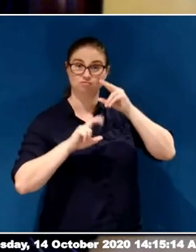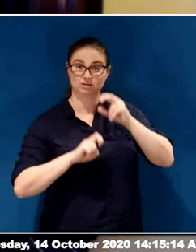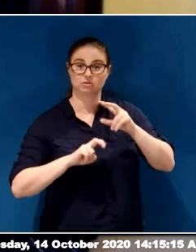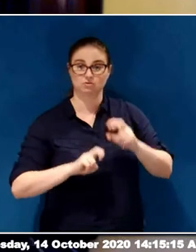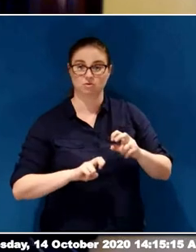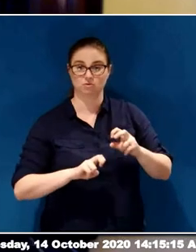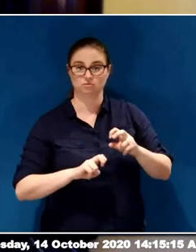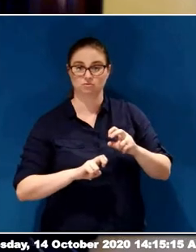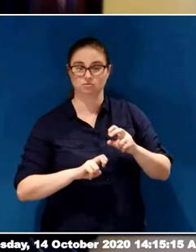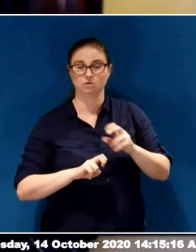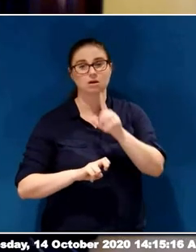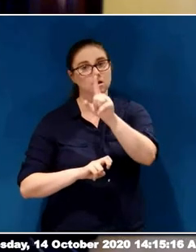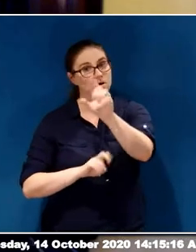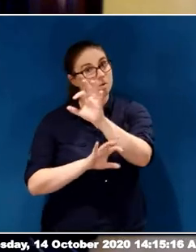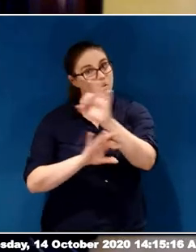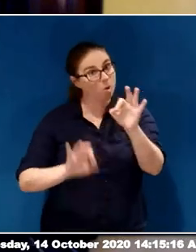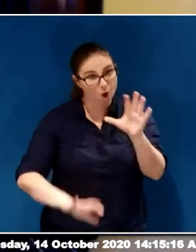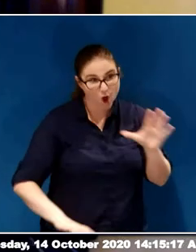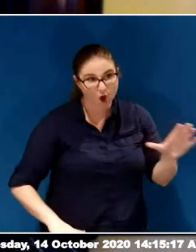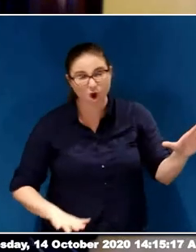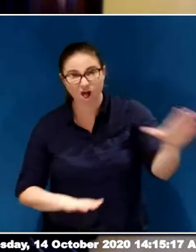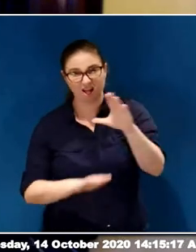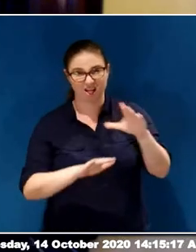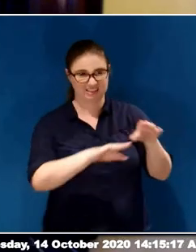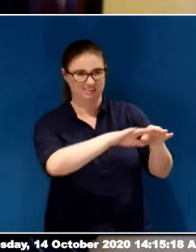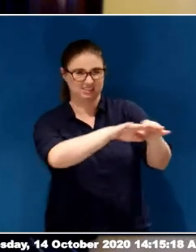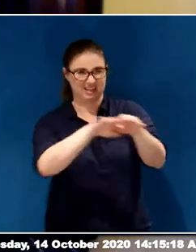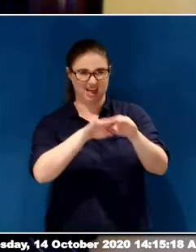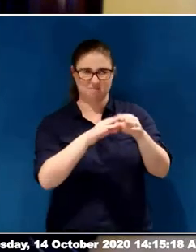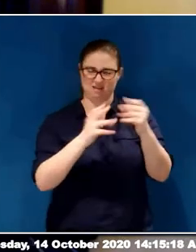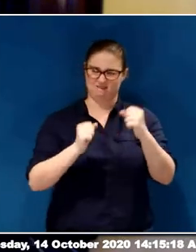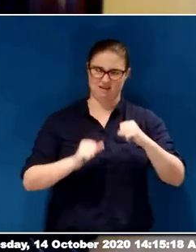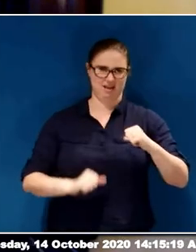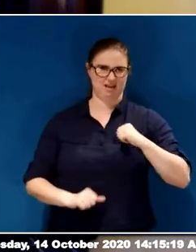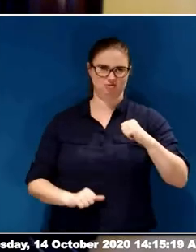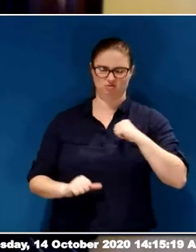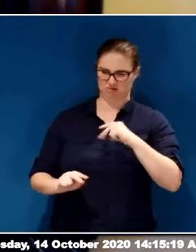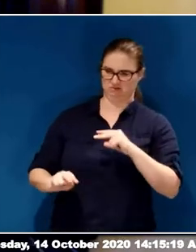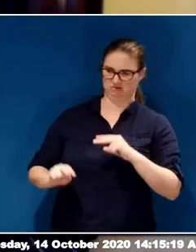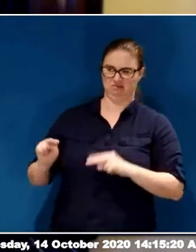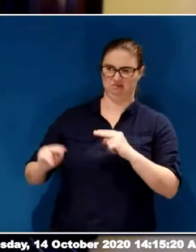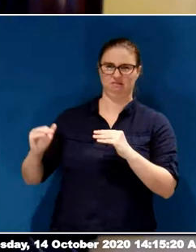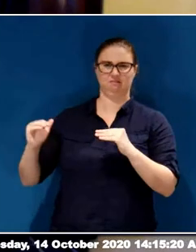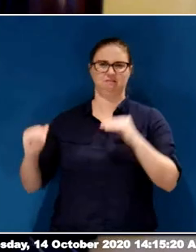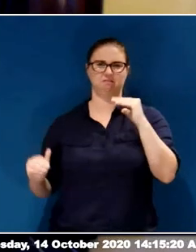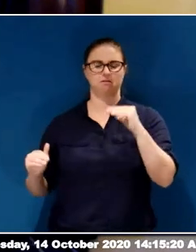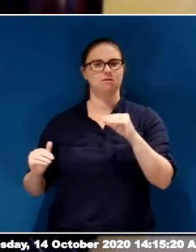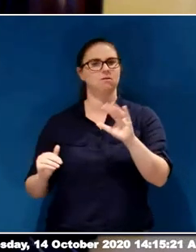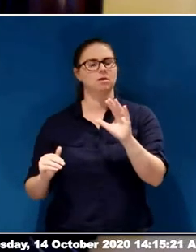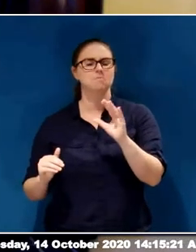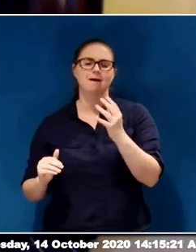a core who do, and they saw themselves as having little influence on the students' progress.